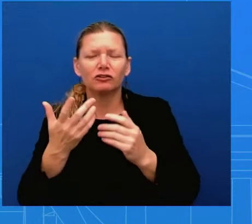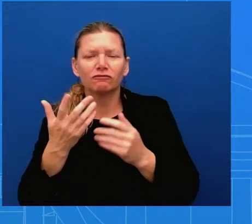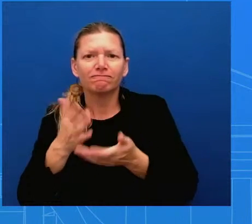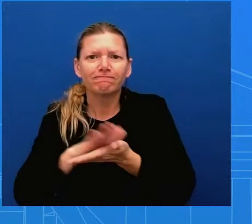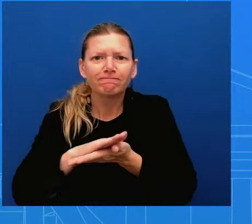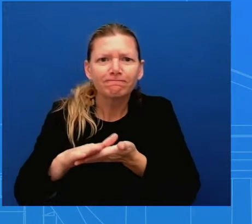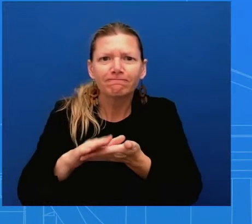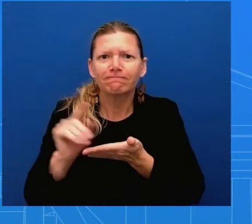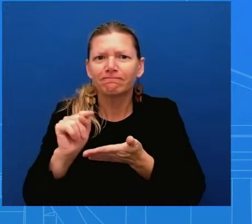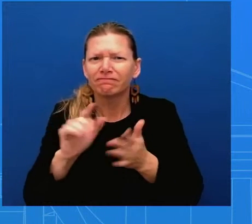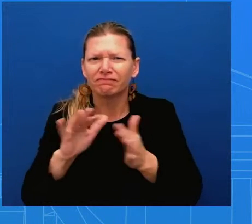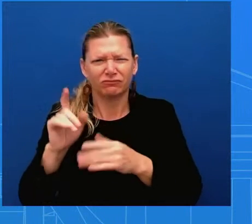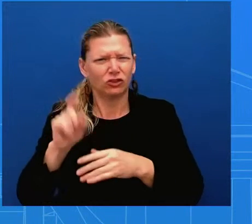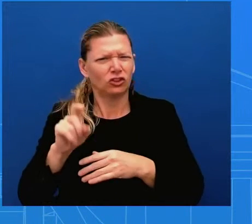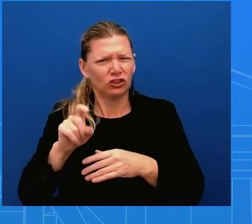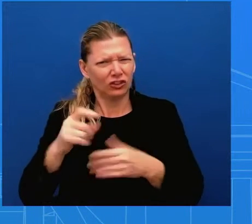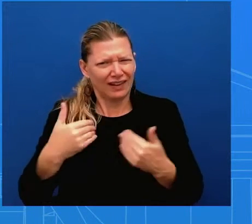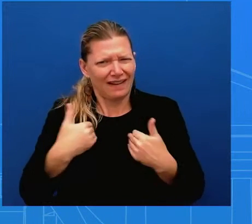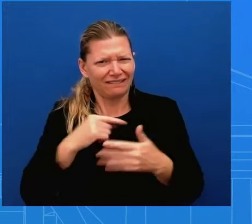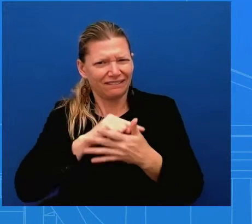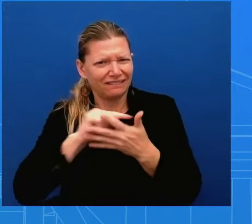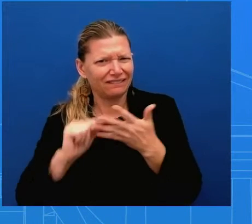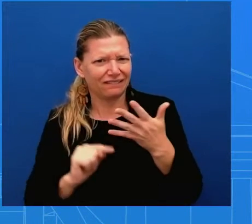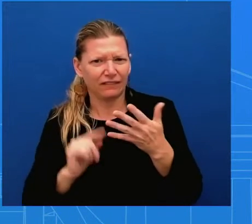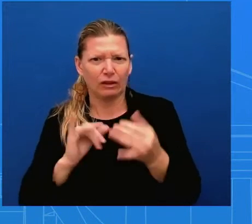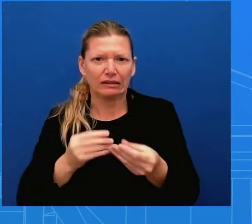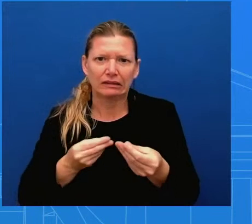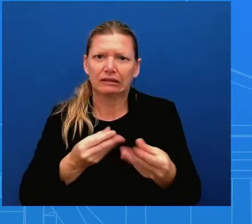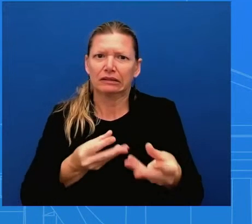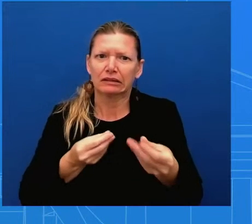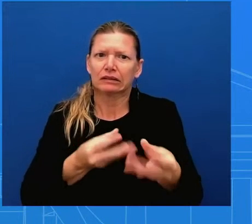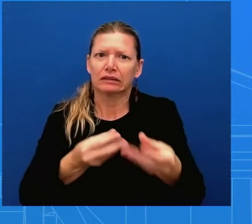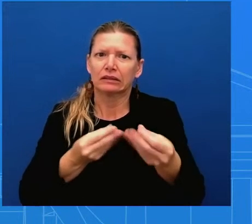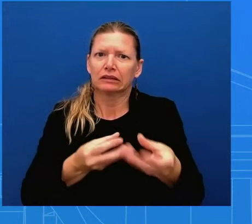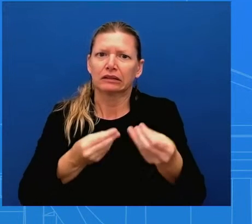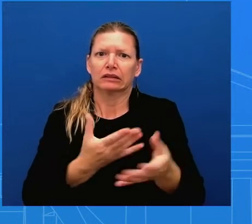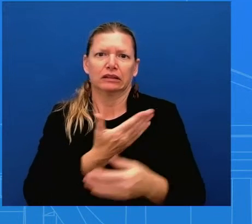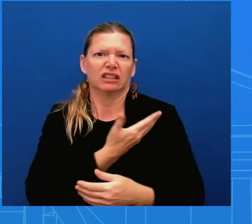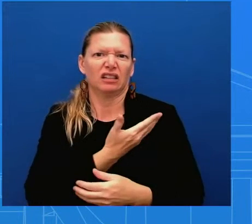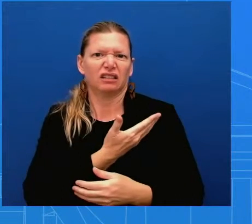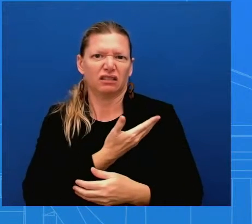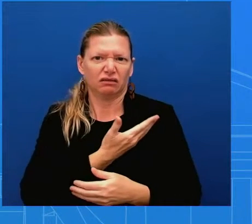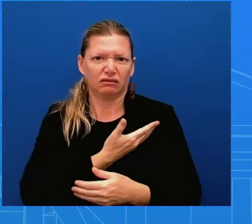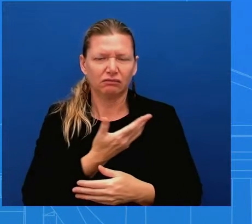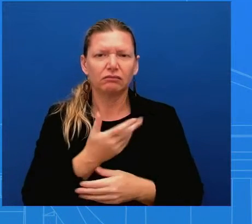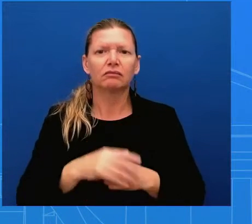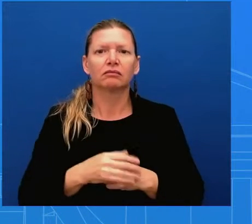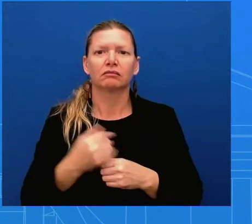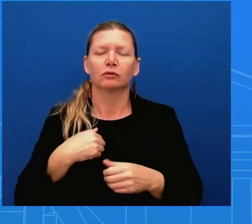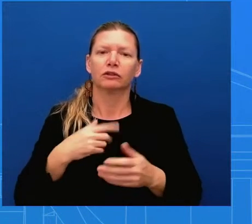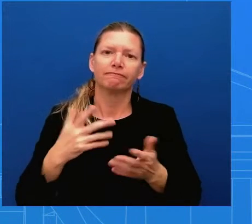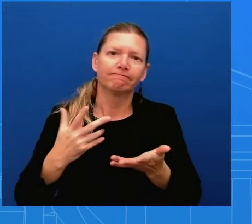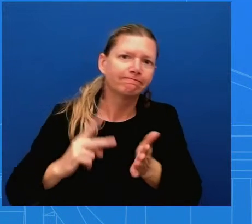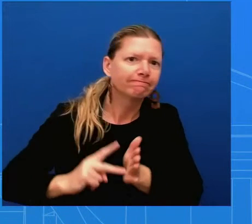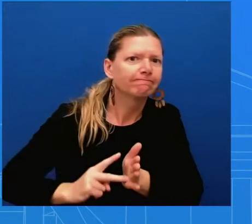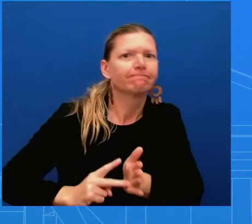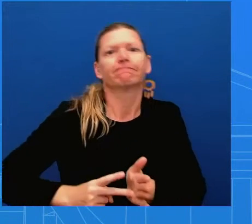to press the key actors, including Israel and Egypt. I discussed this issue with my Israeli and Egyptian counterparts yesterday.